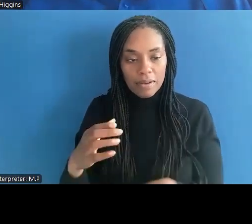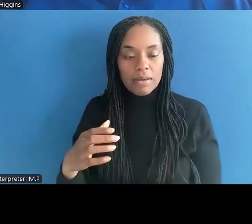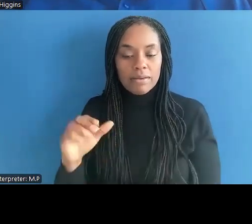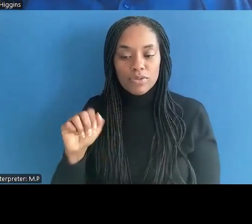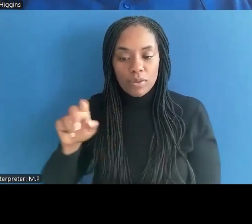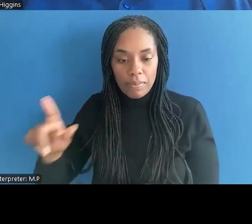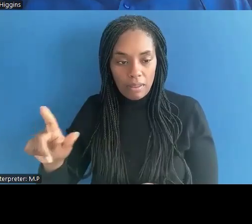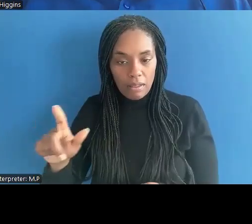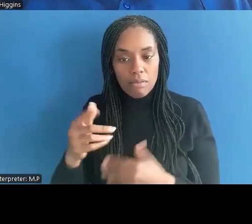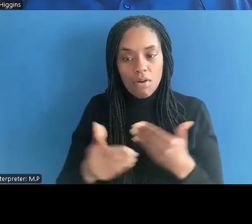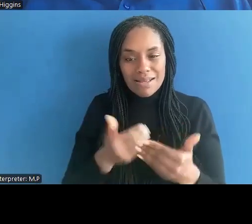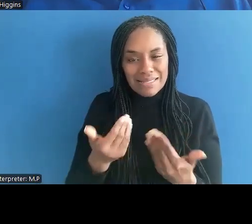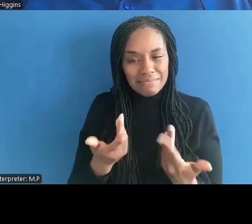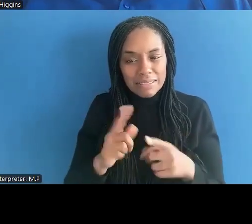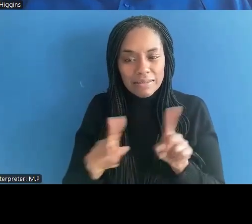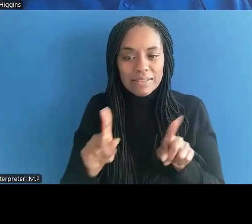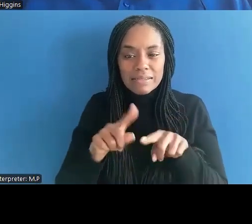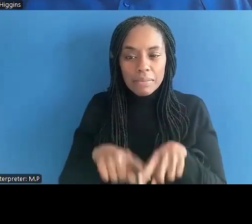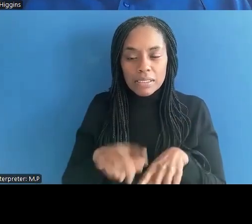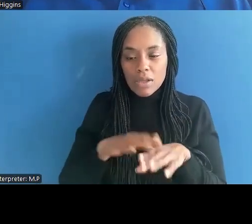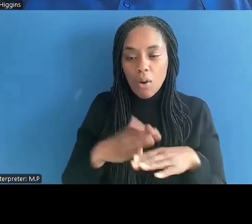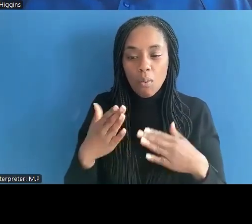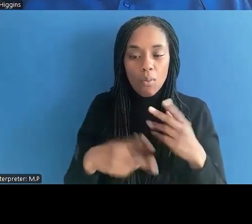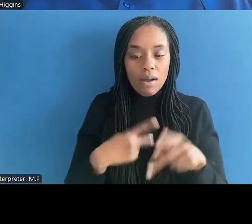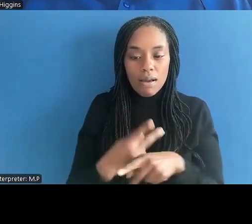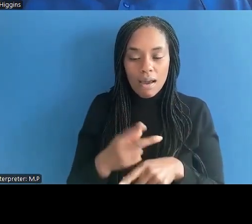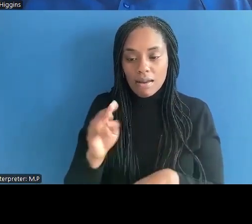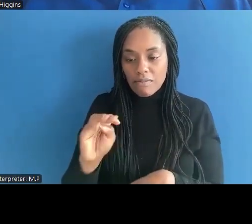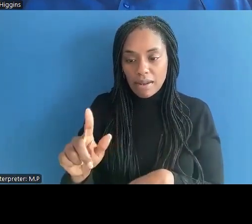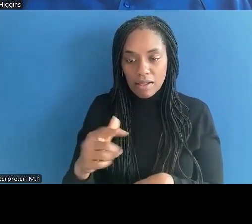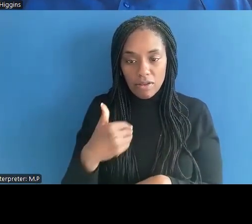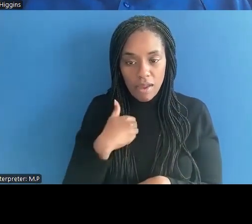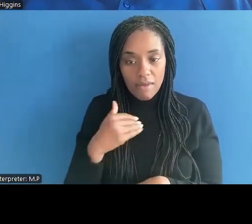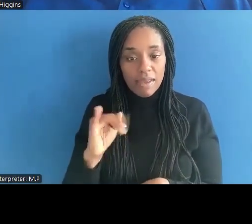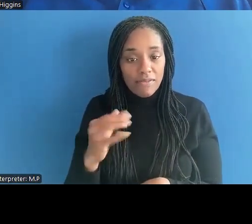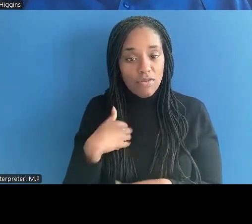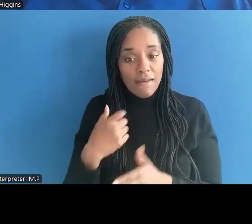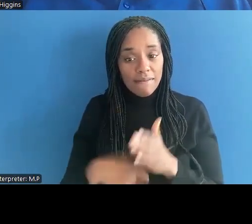If you have Fee for Service, Medi-Cal, you can go right to a hearing. There's not